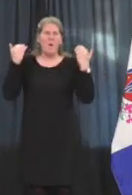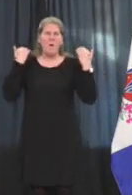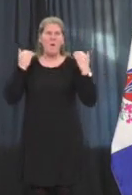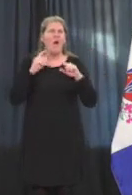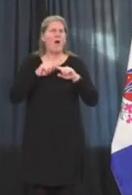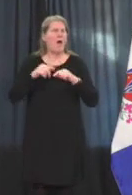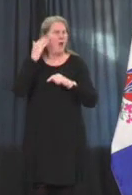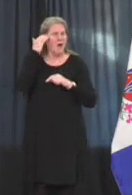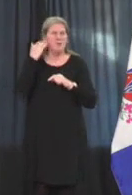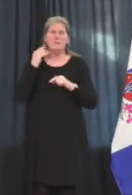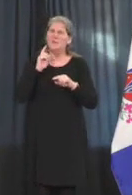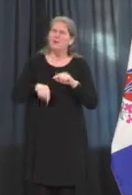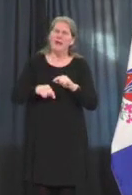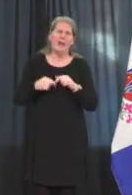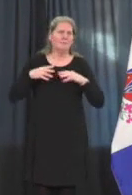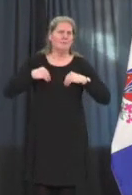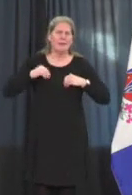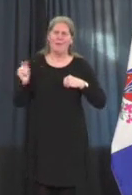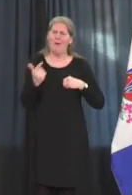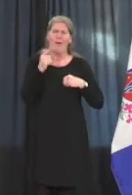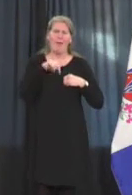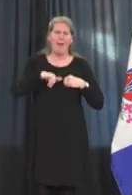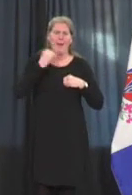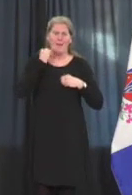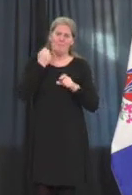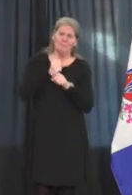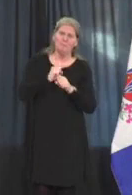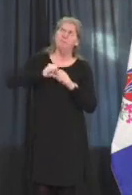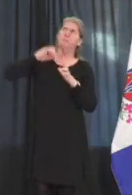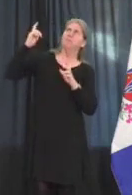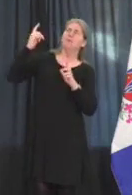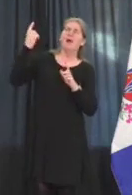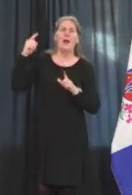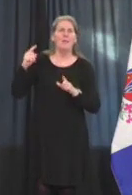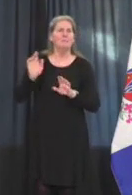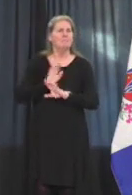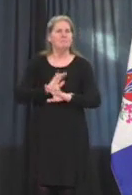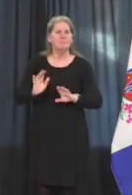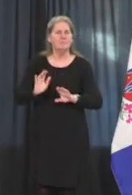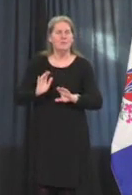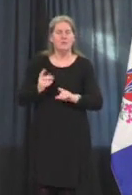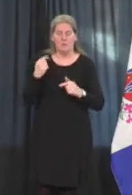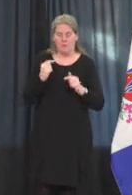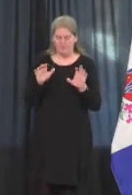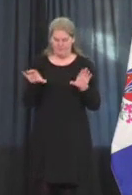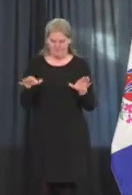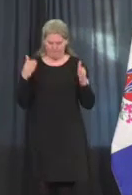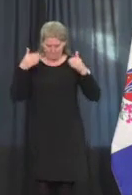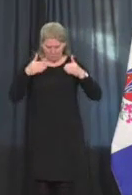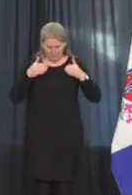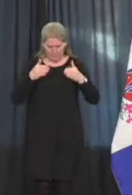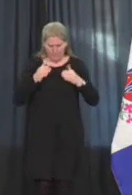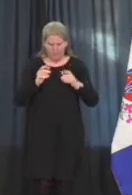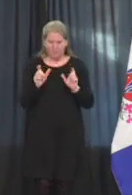HARD AGAINST SUCH A POSSIBILITY. WE WILL ACT TO STOP THE SPREAD OF COVID-19 IN THE TERRITORY BY